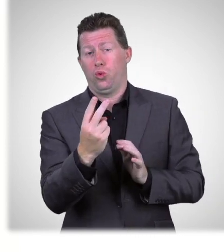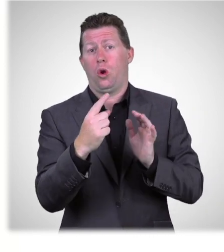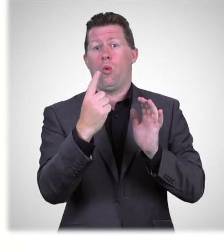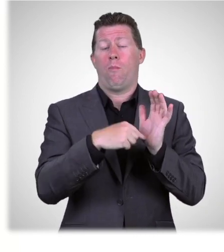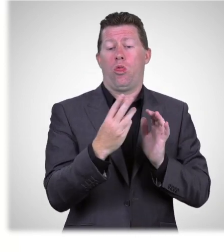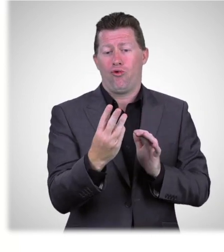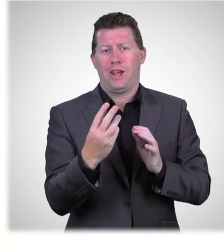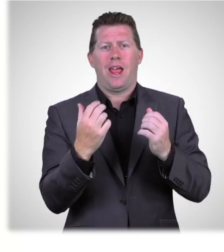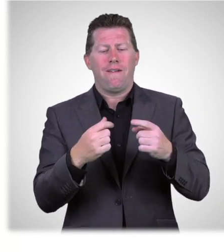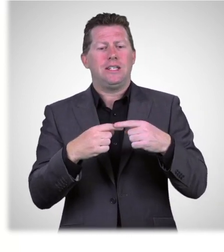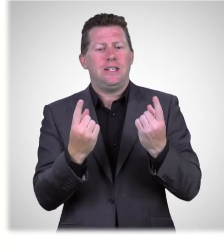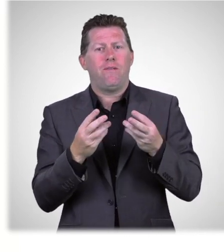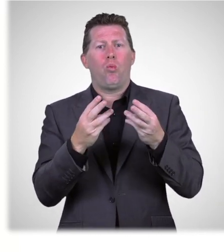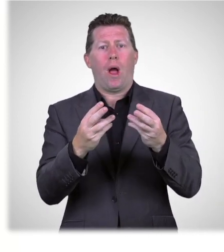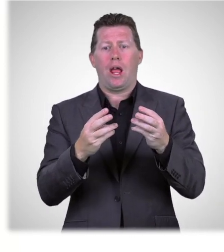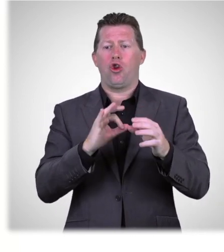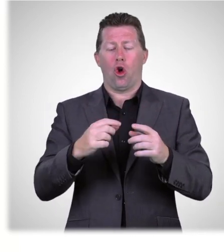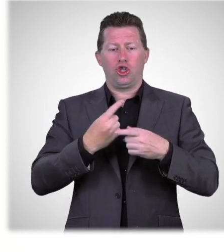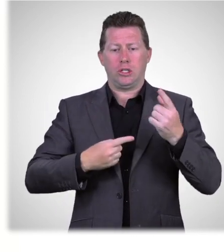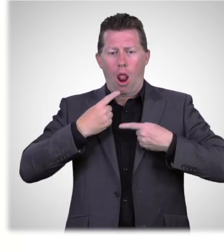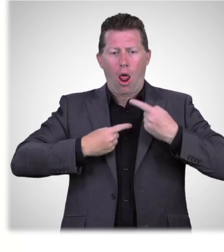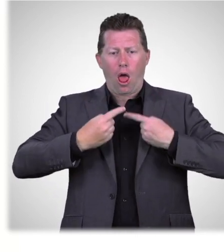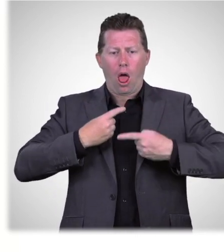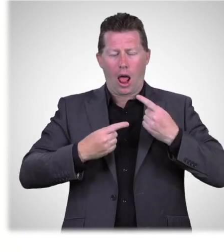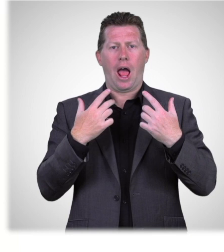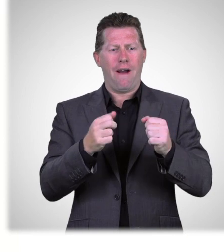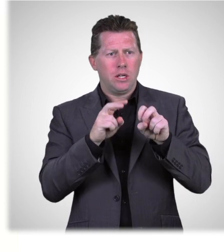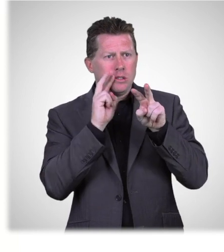offering alternatives for auditory information and visual information gives students a choice